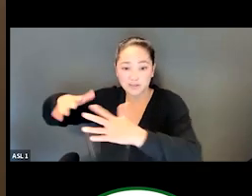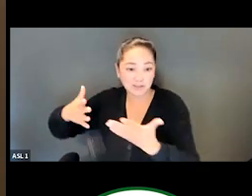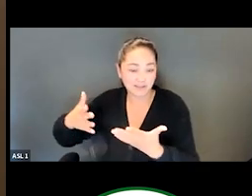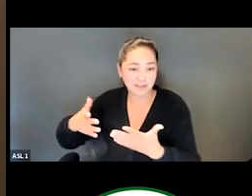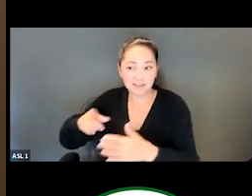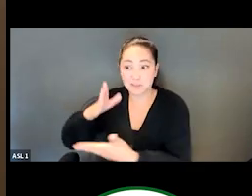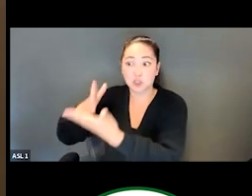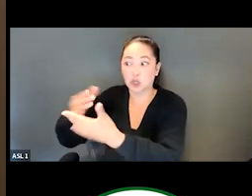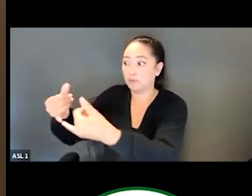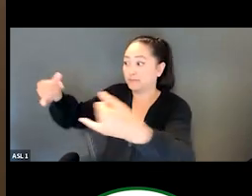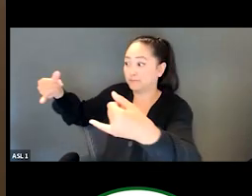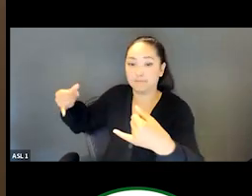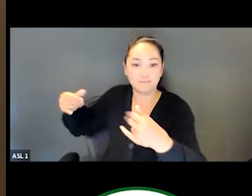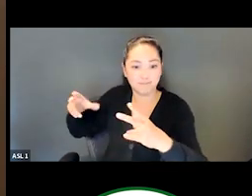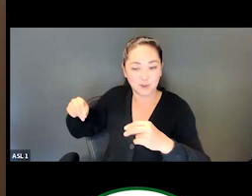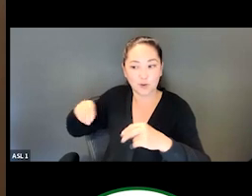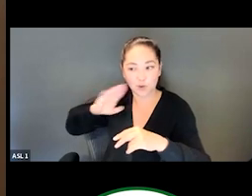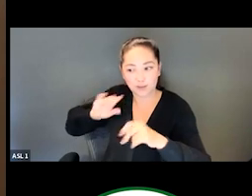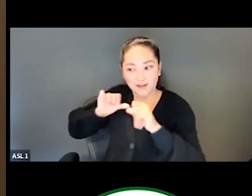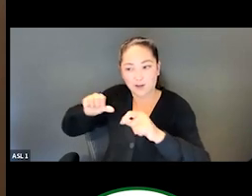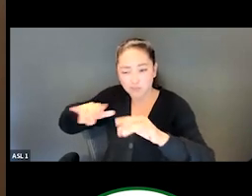for people and wildlife.